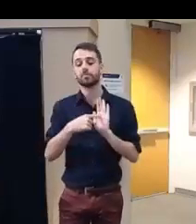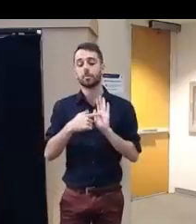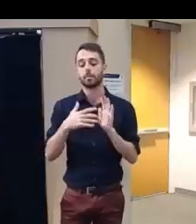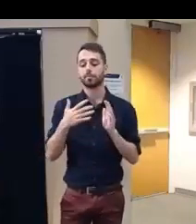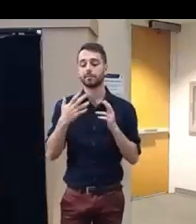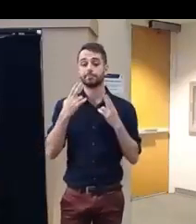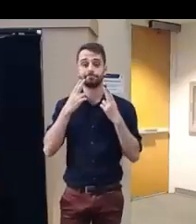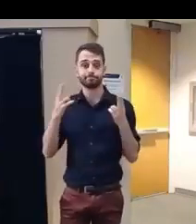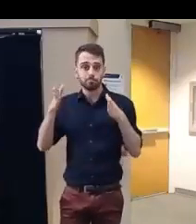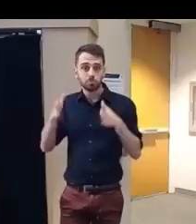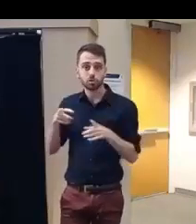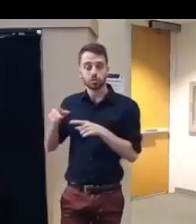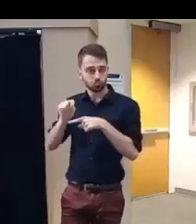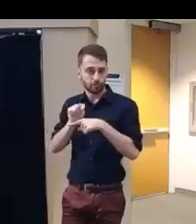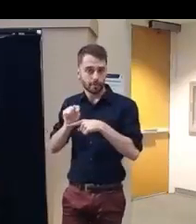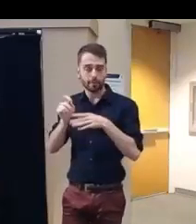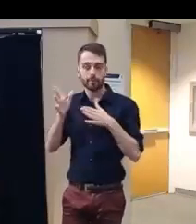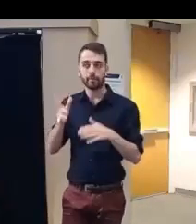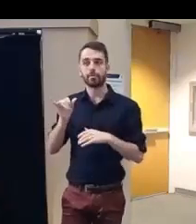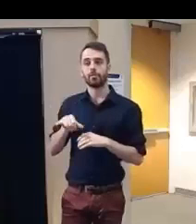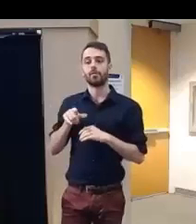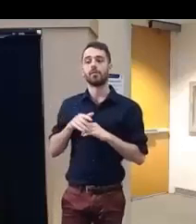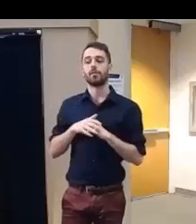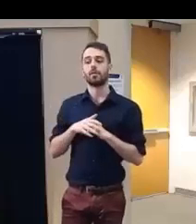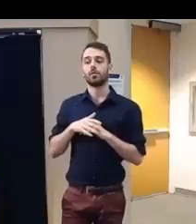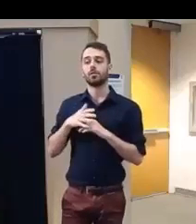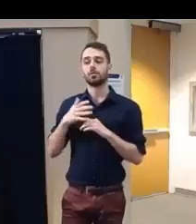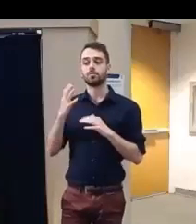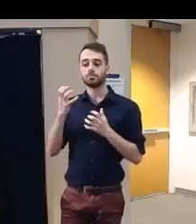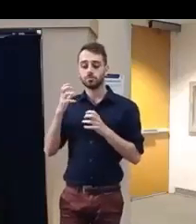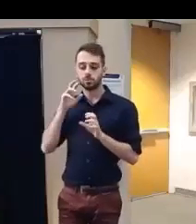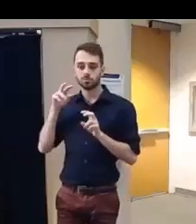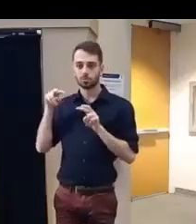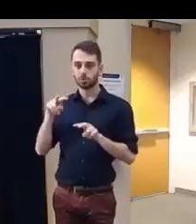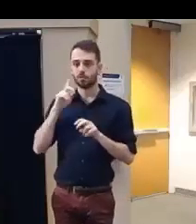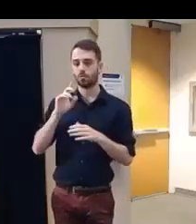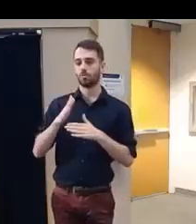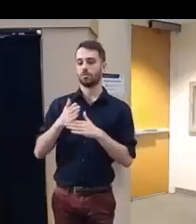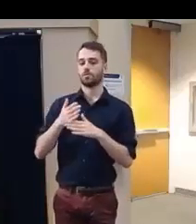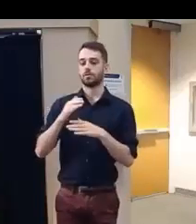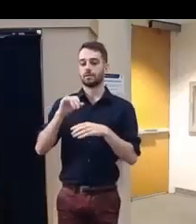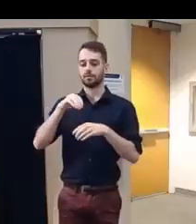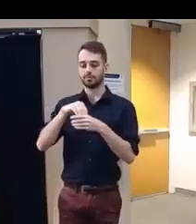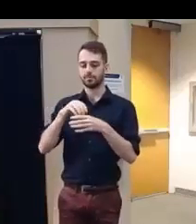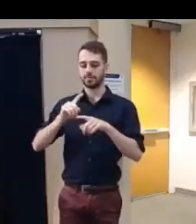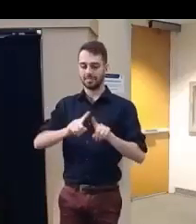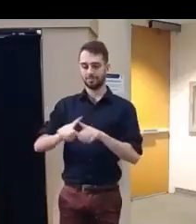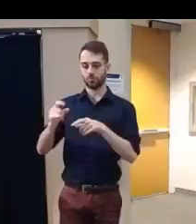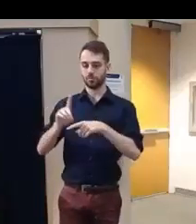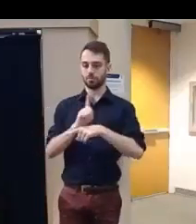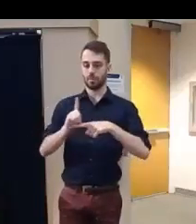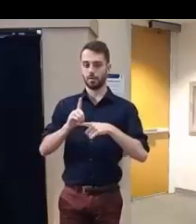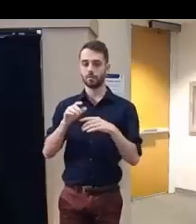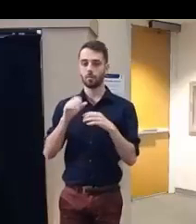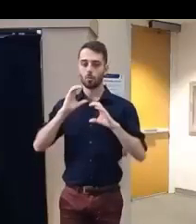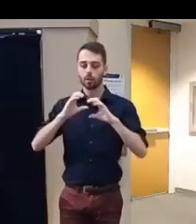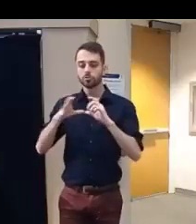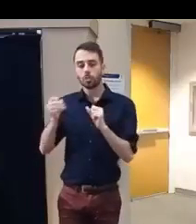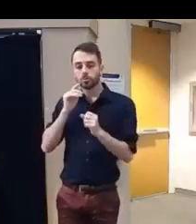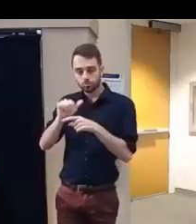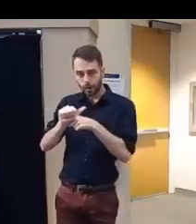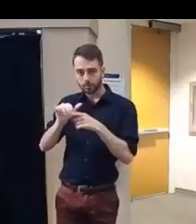you know observe interdisciplinary communication uh practice a skill try it out see how it lands